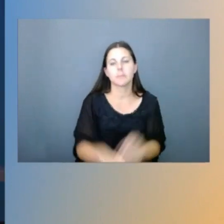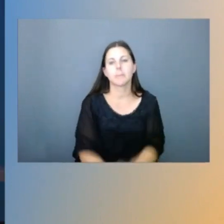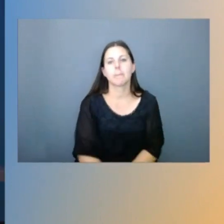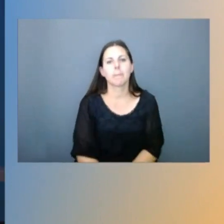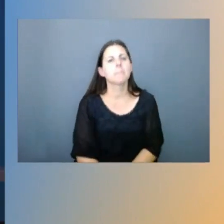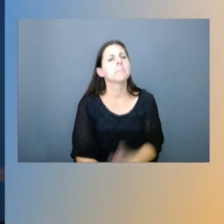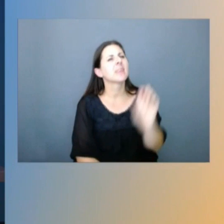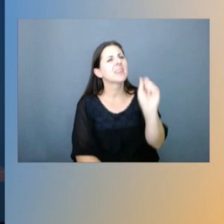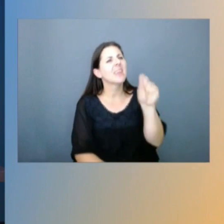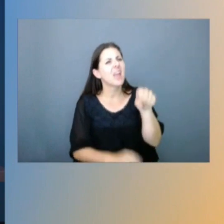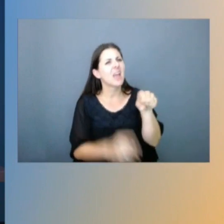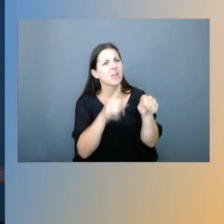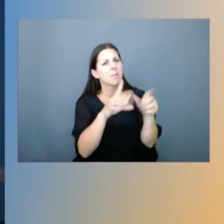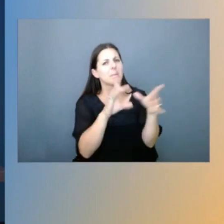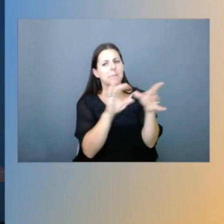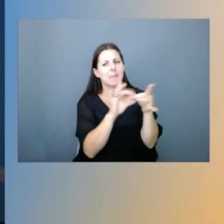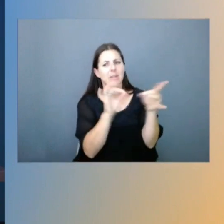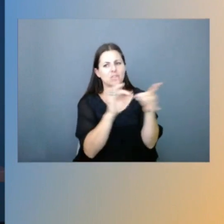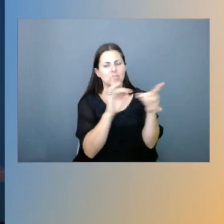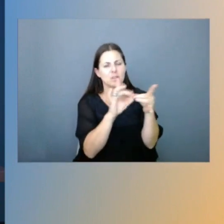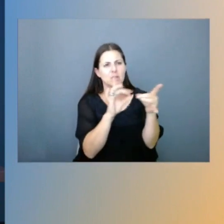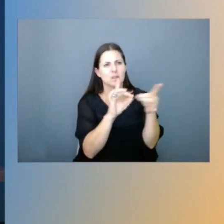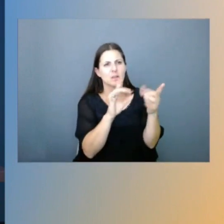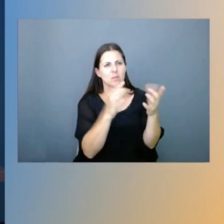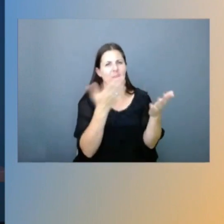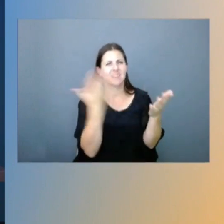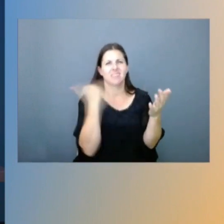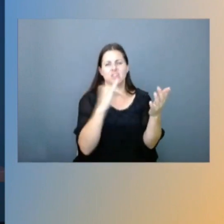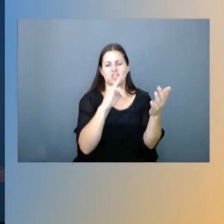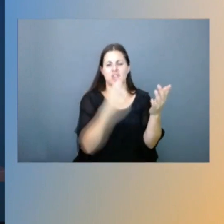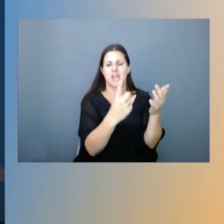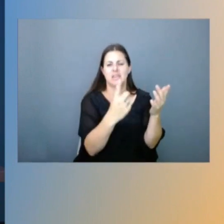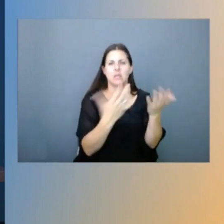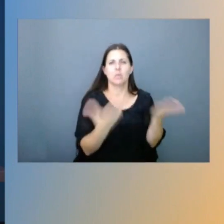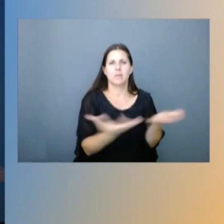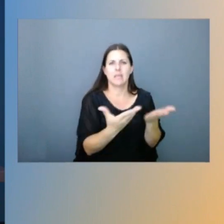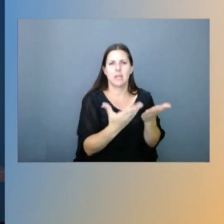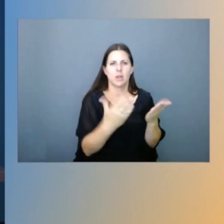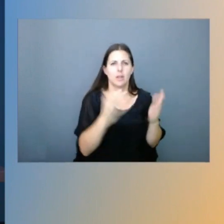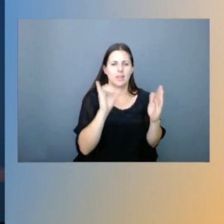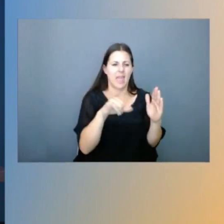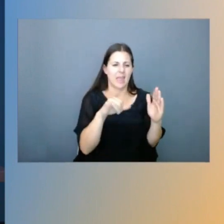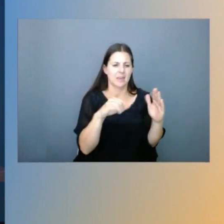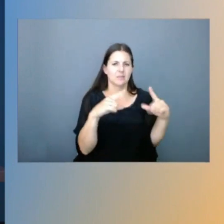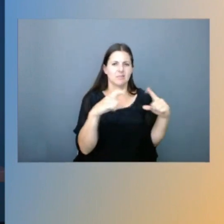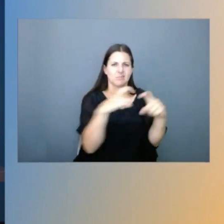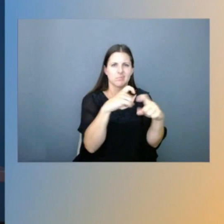to J.D. Bean when he was here about this encryption on, the importance of the encryption on the fly for customers,